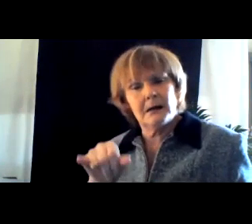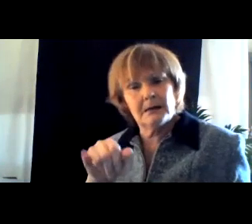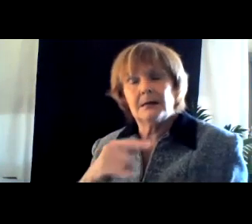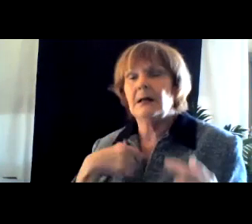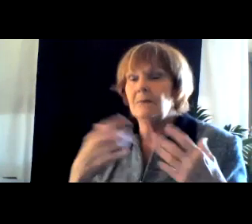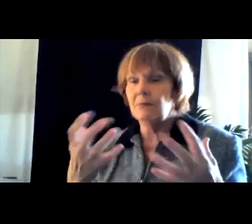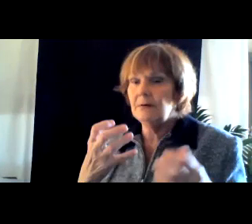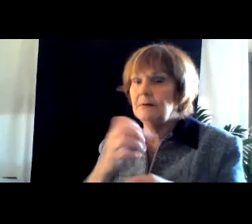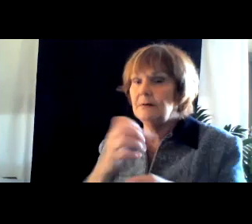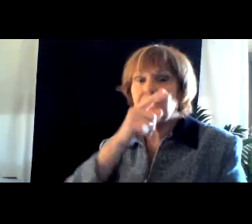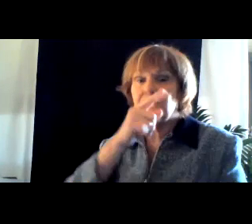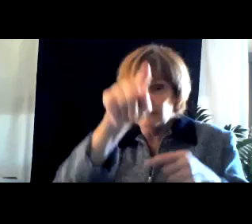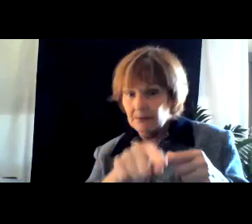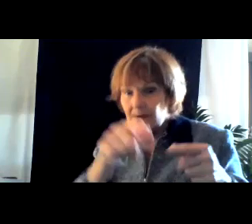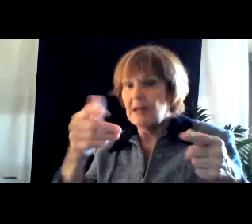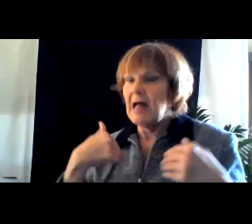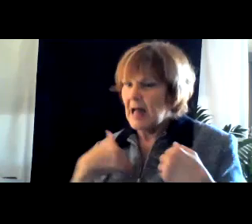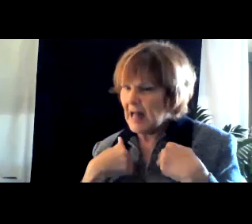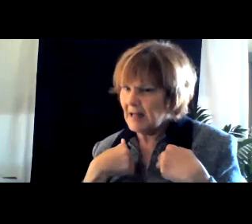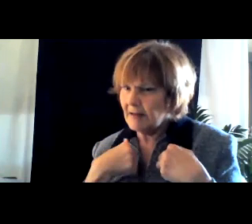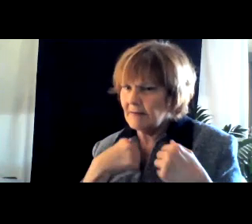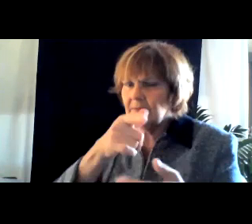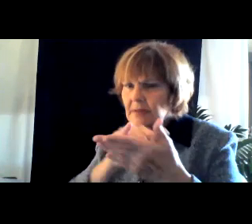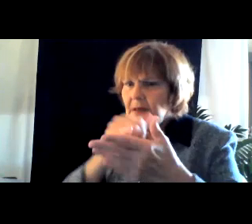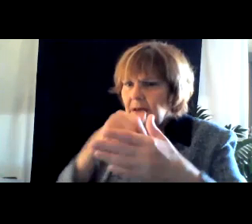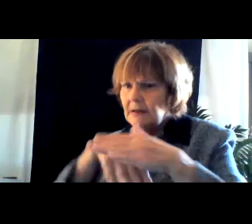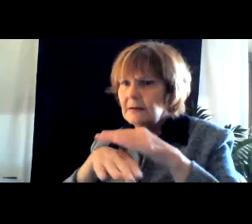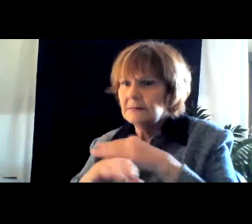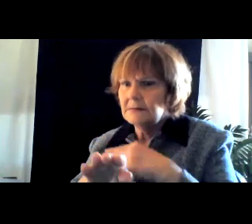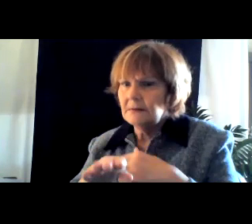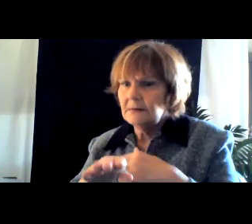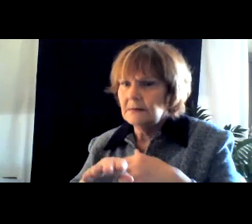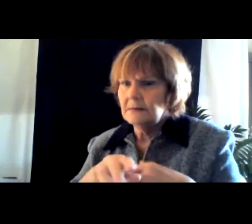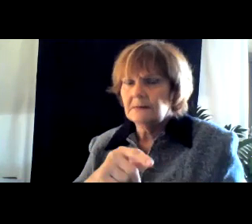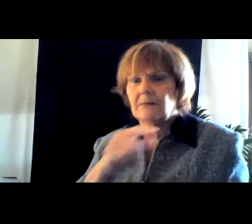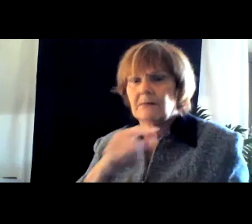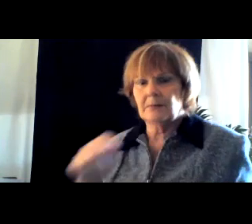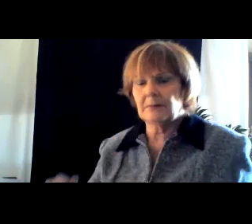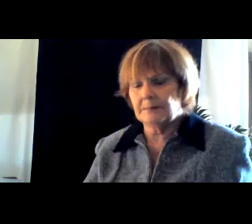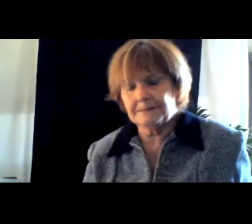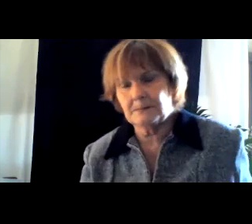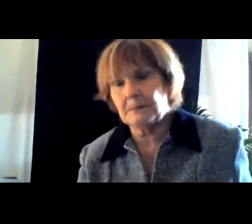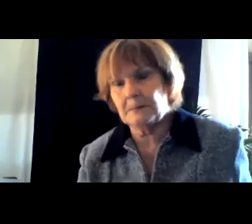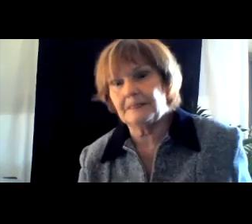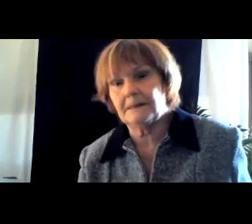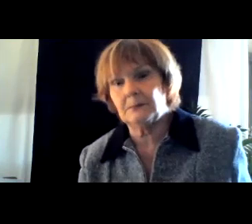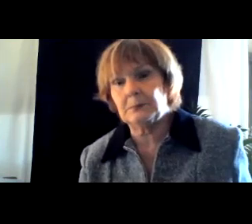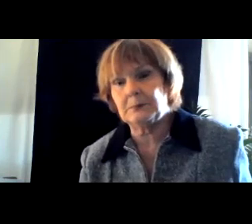we have different types of learners online that we just drill in one more time. The coronavirus pandemic has reminded us